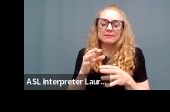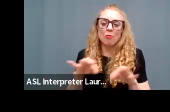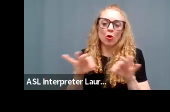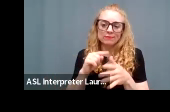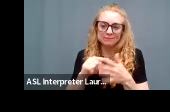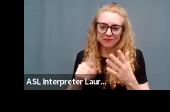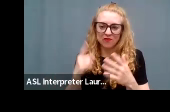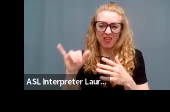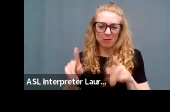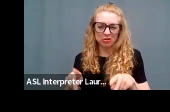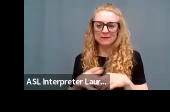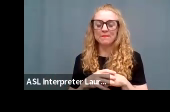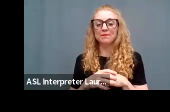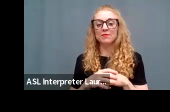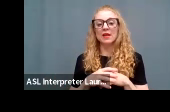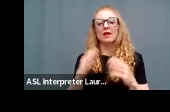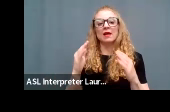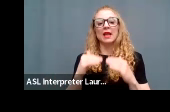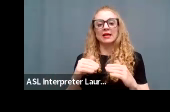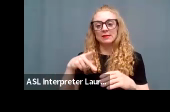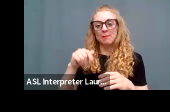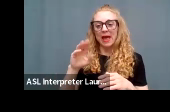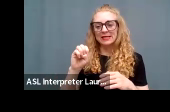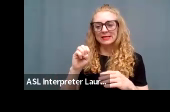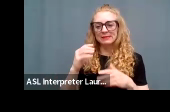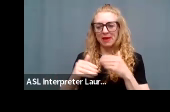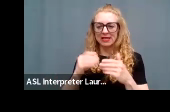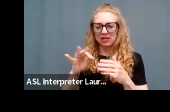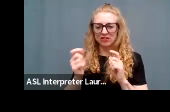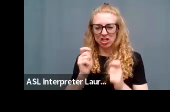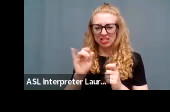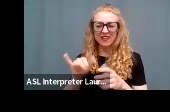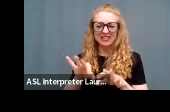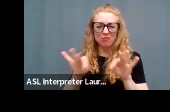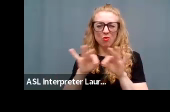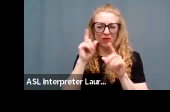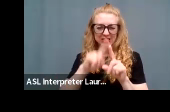the pace of change now this is really important for a number of reasons and getting back to that